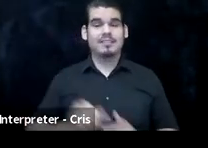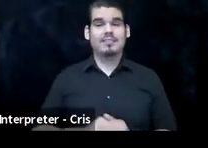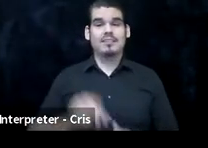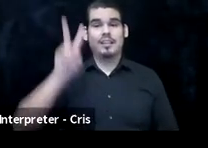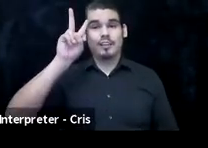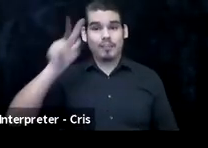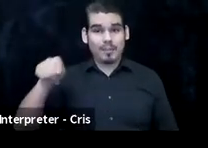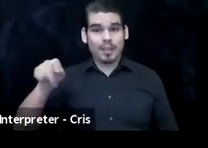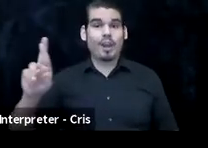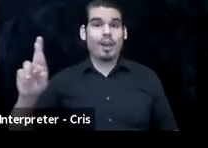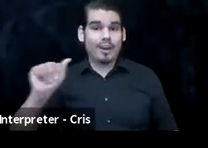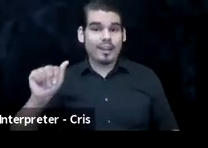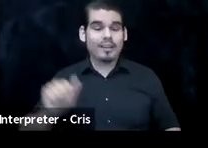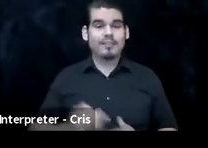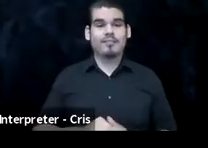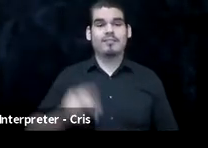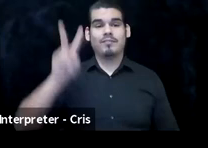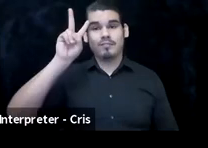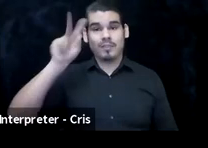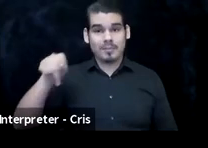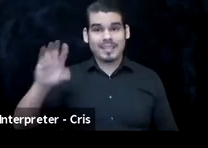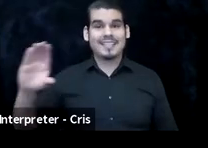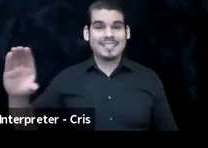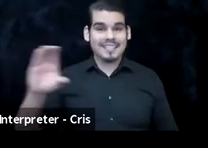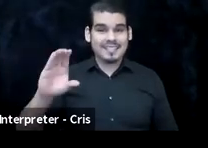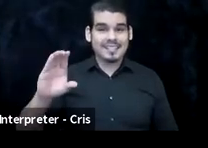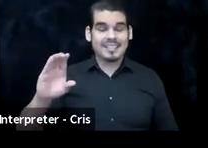Katherine Squire: vpc mvp F, so all the bps kind of have like a specific.